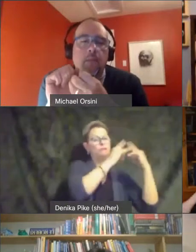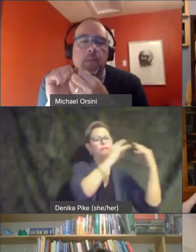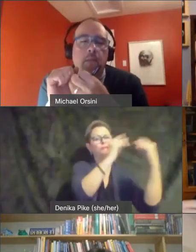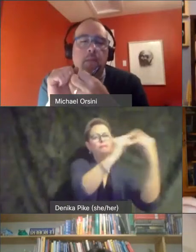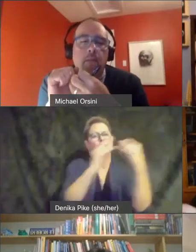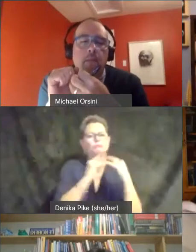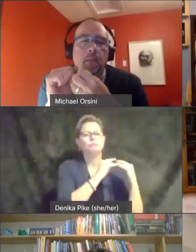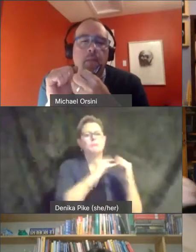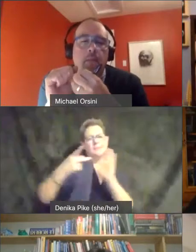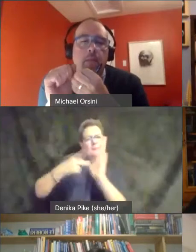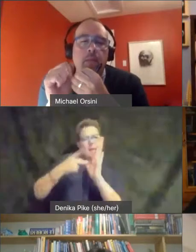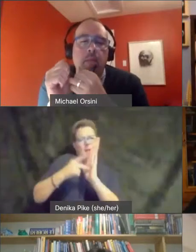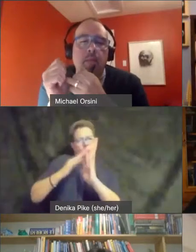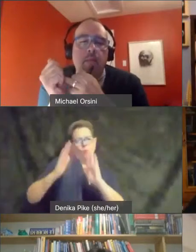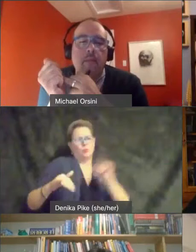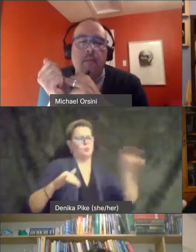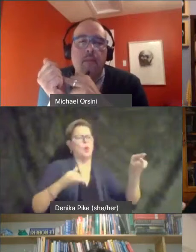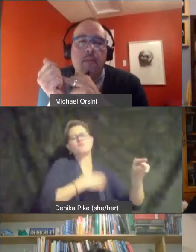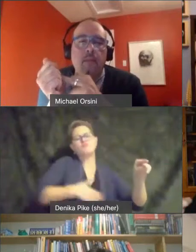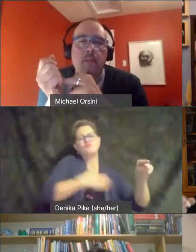Kind of just stemmed on all these things that that.